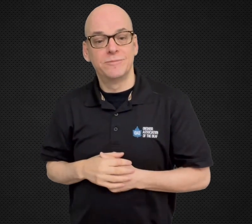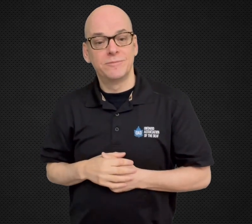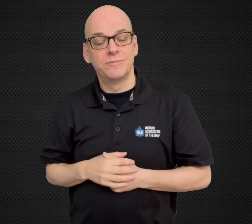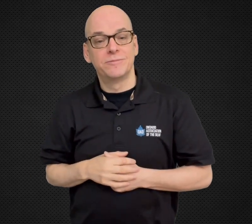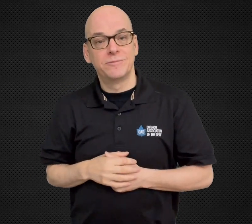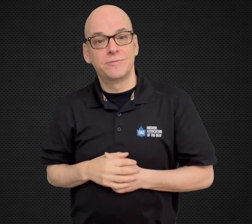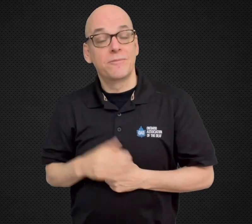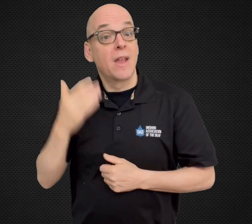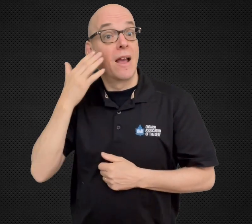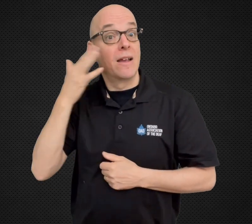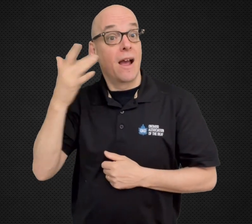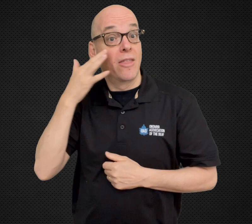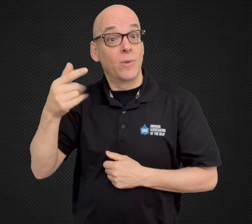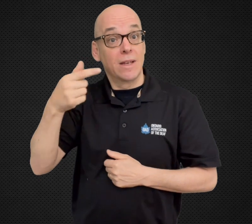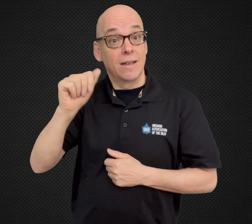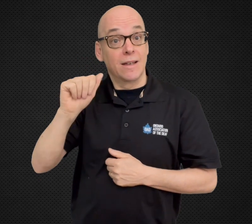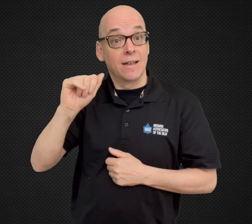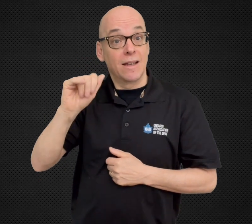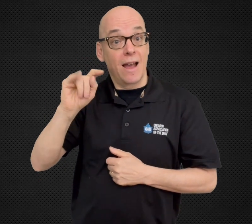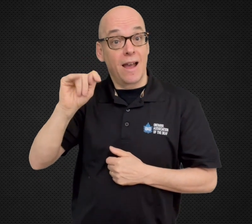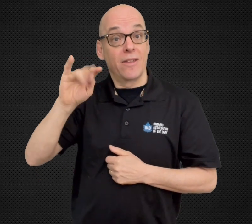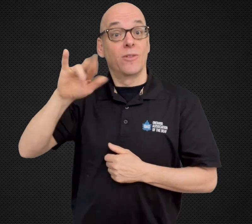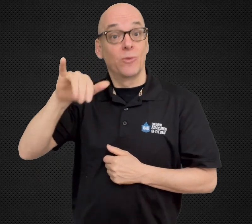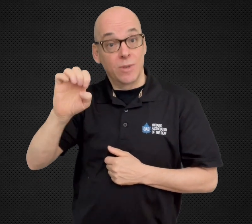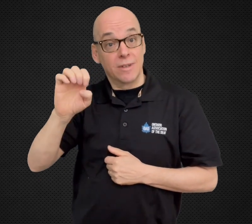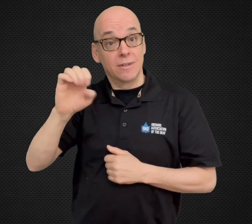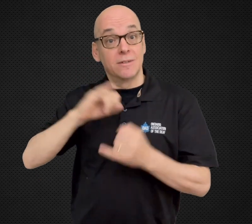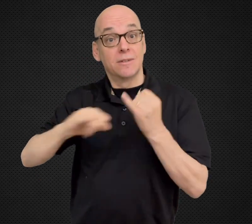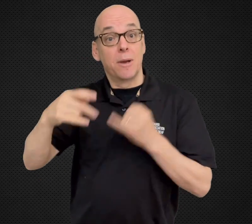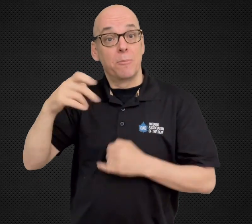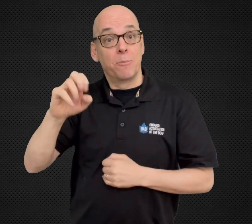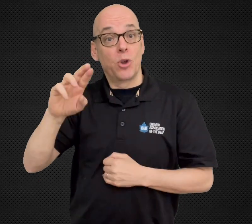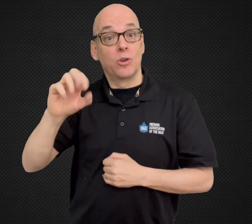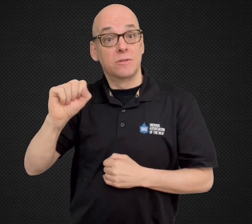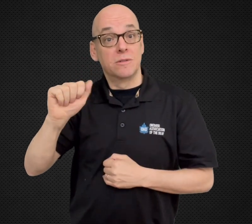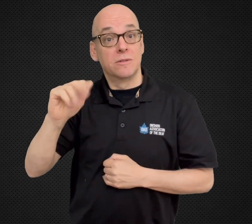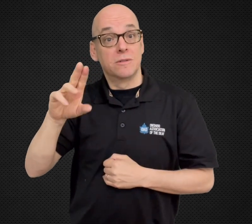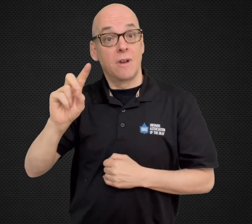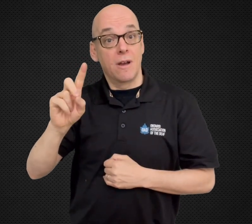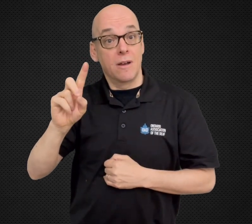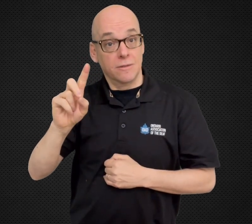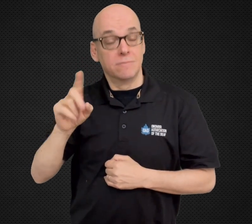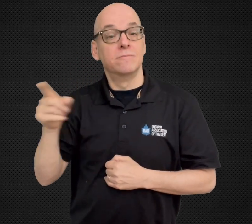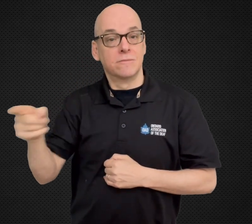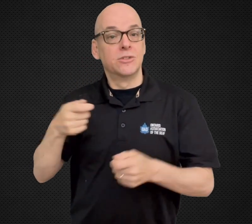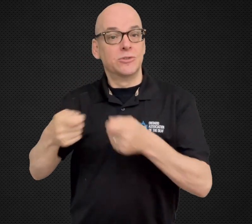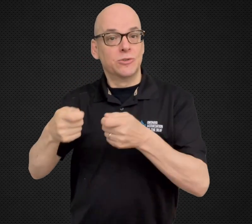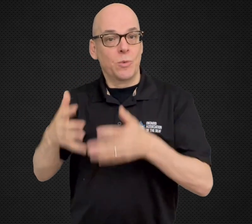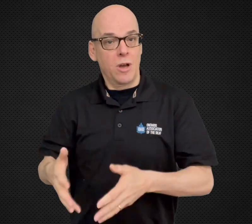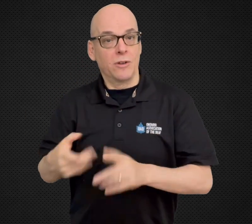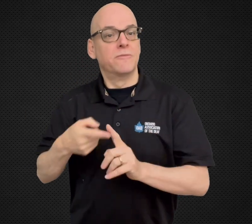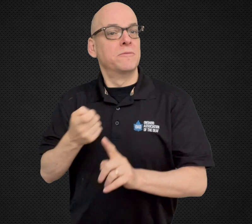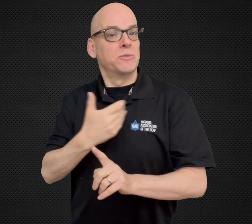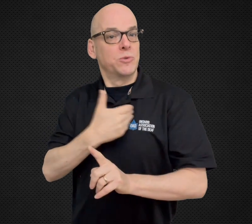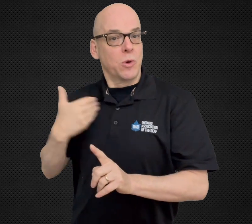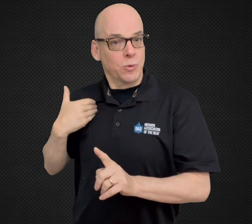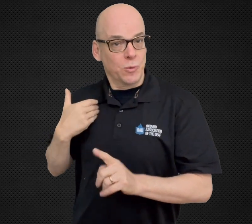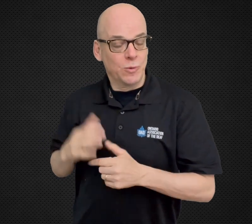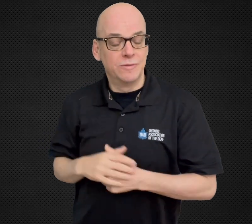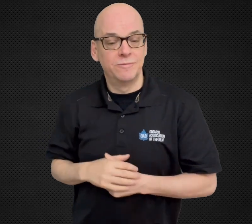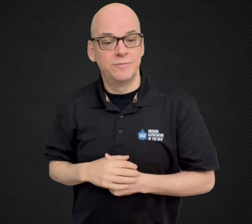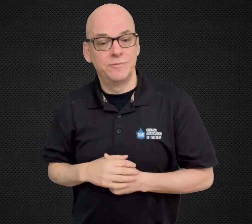Gatirie Persaud from Toronto, who has been elected as our new Director-at-Large.